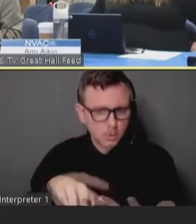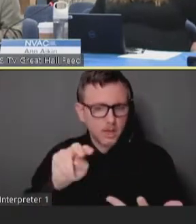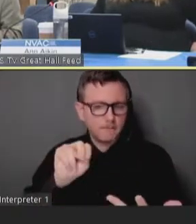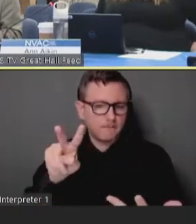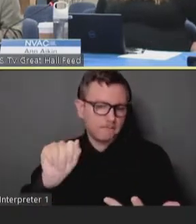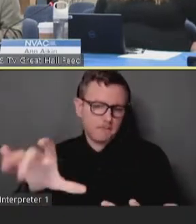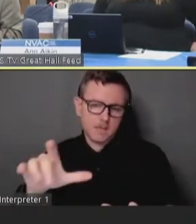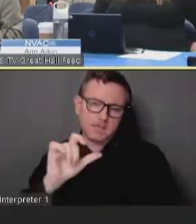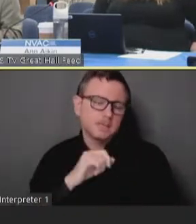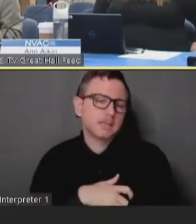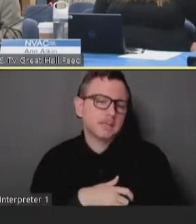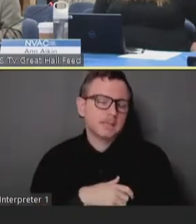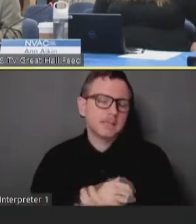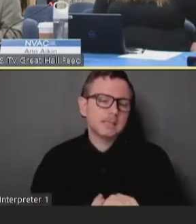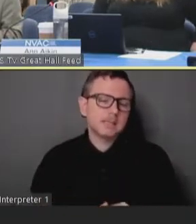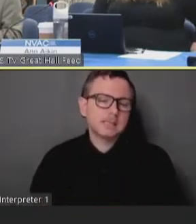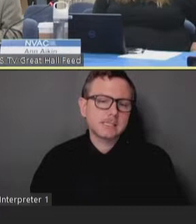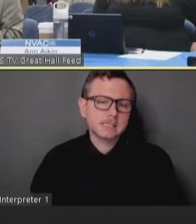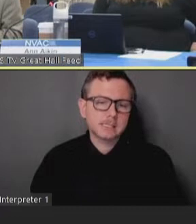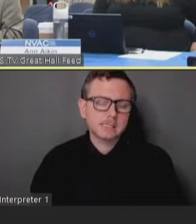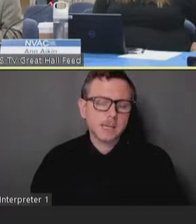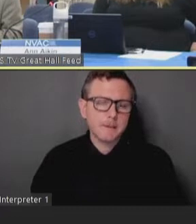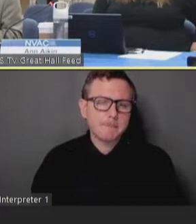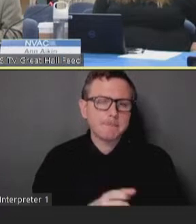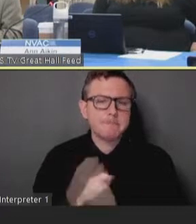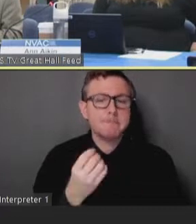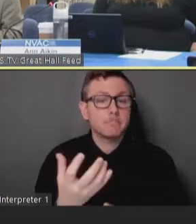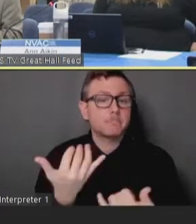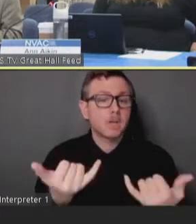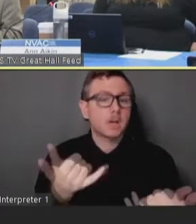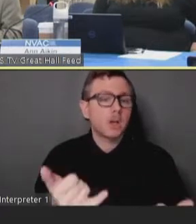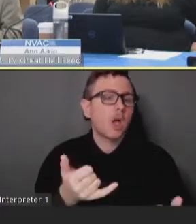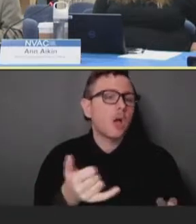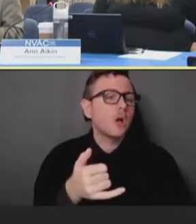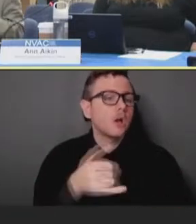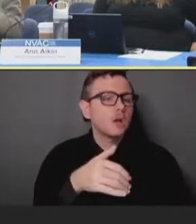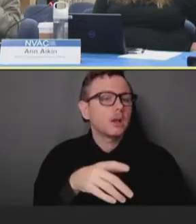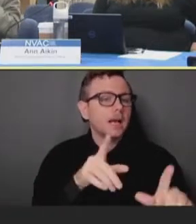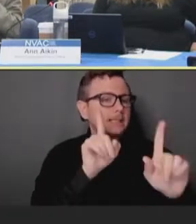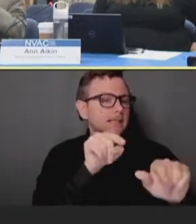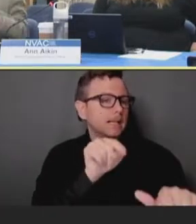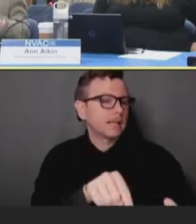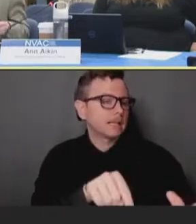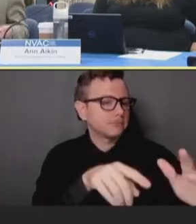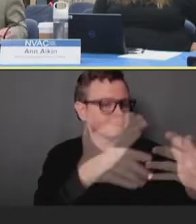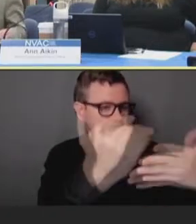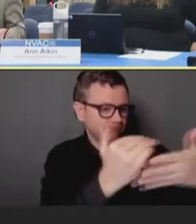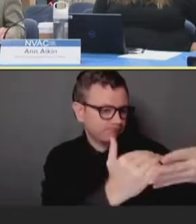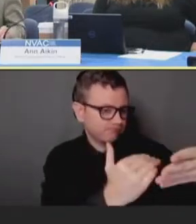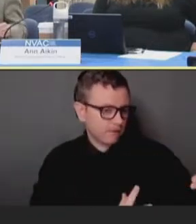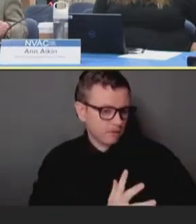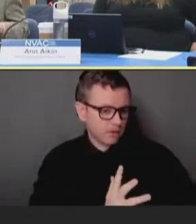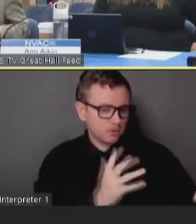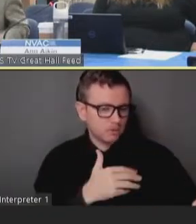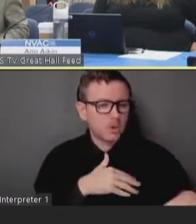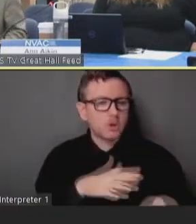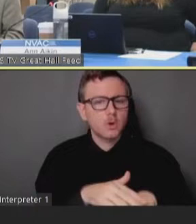So, with that, let's go ahead and do roll call. I'm going to take the official attendance and call each of the names of the NVAC members.